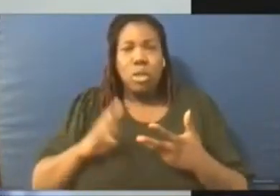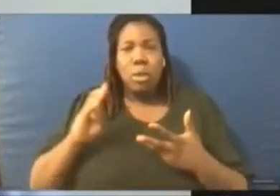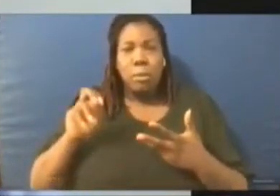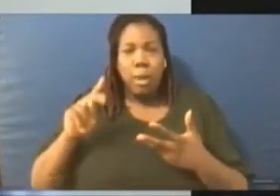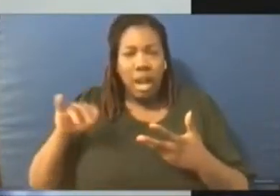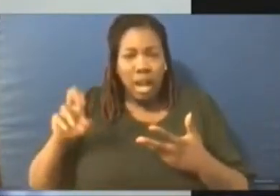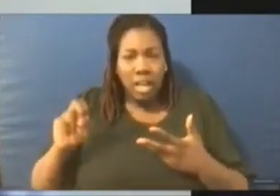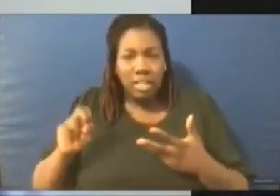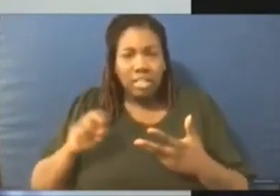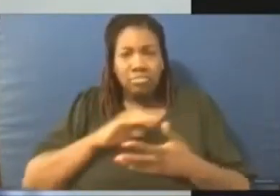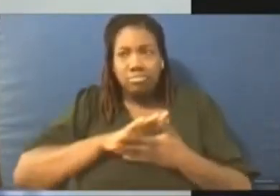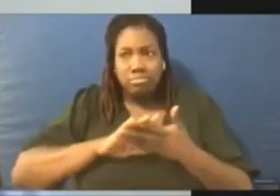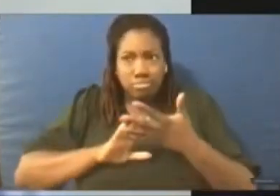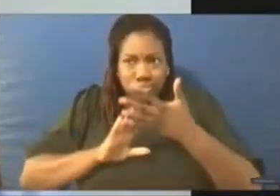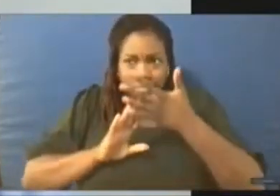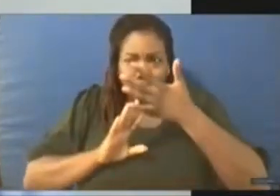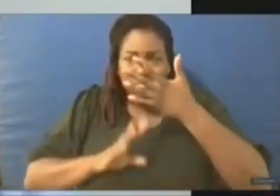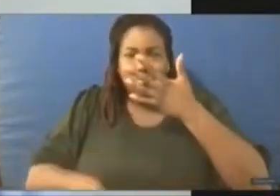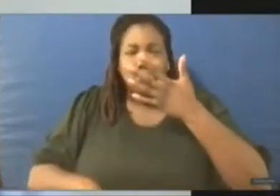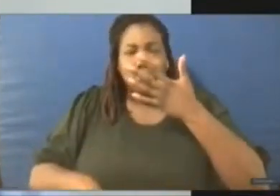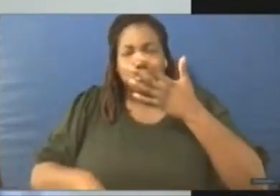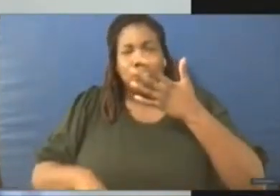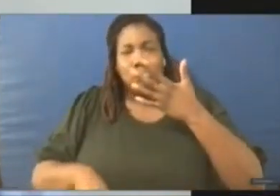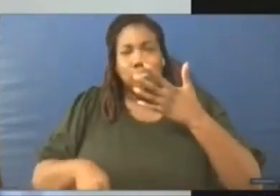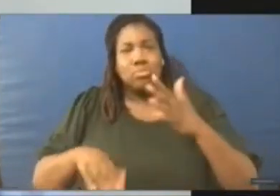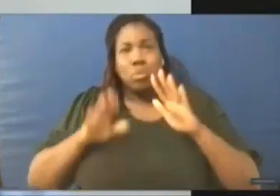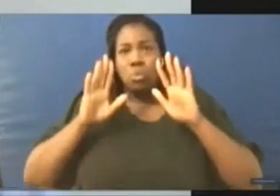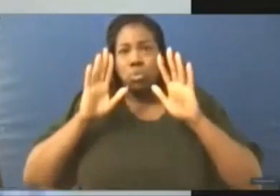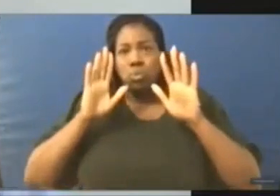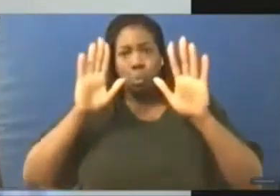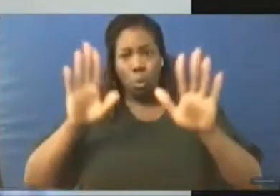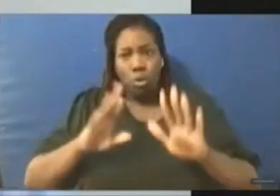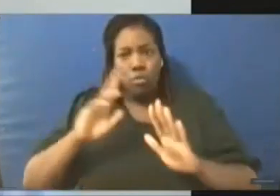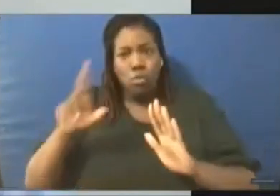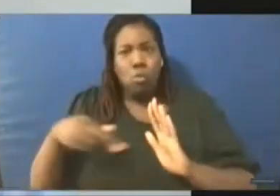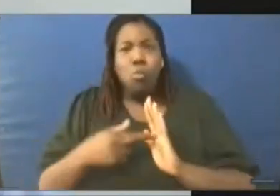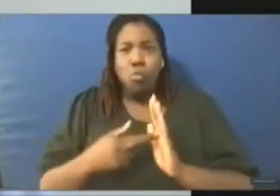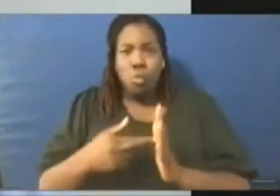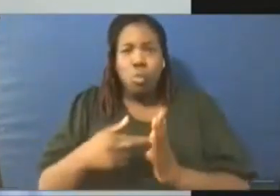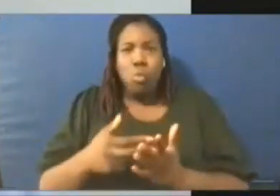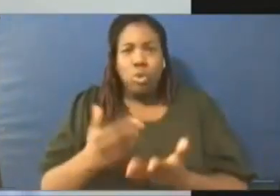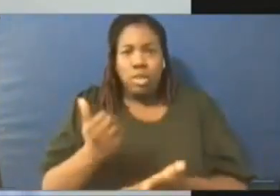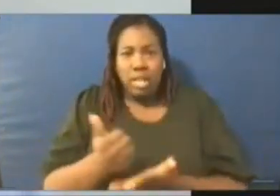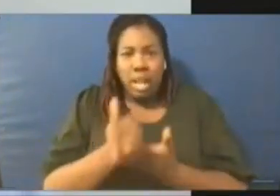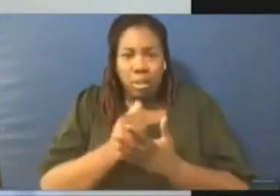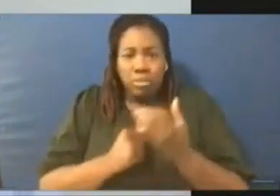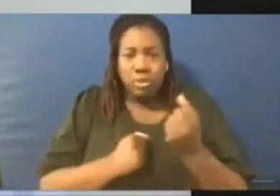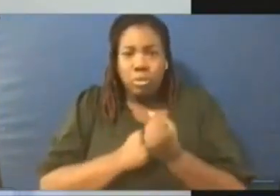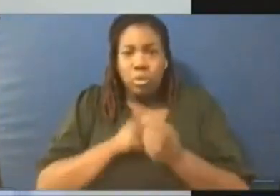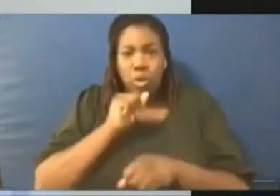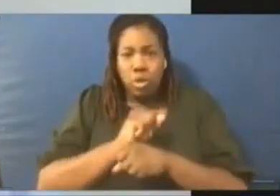All of you actually play a great role in doing this work as well as those that I didn't mention.